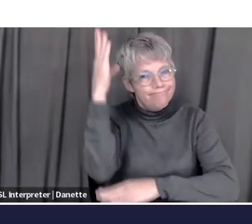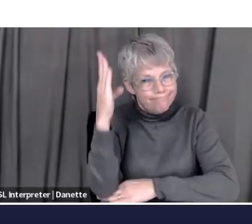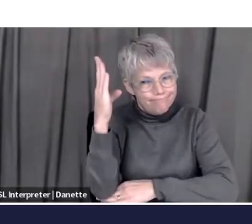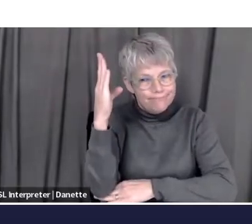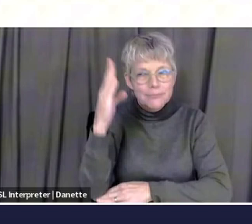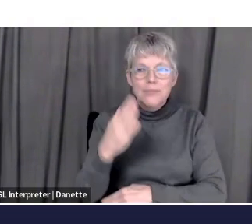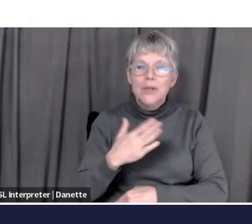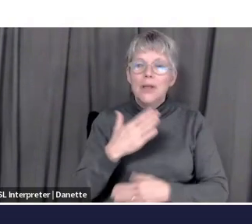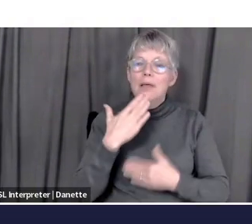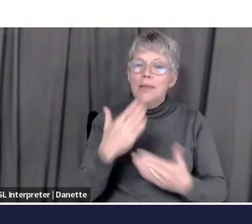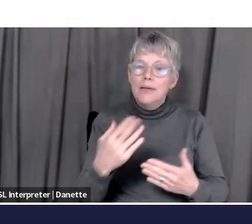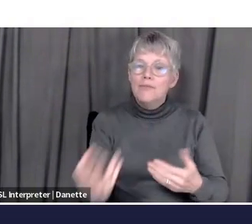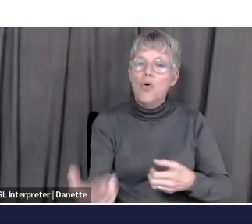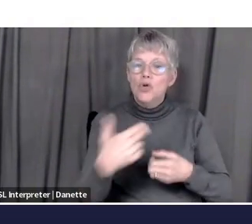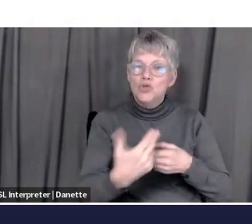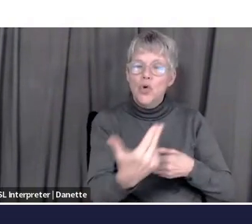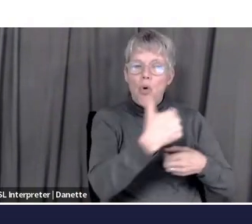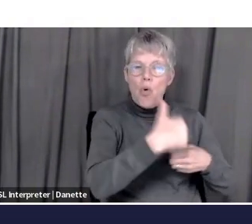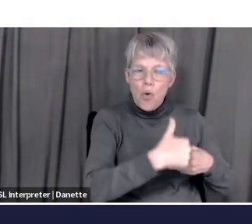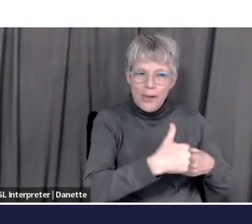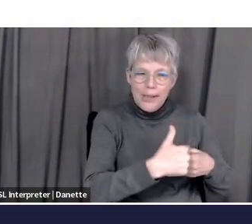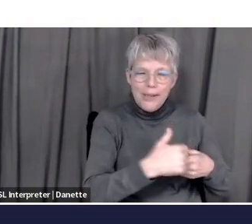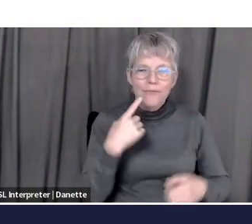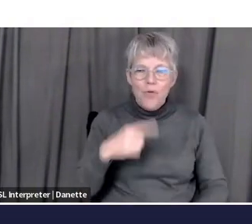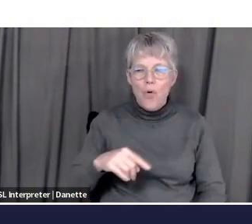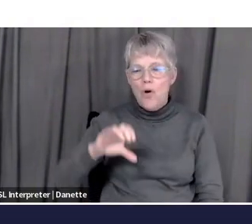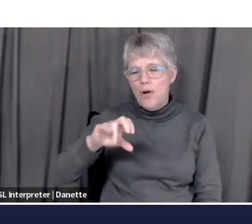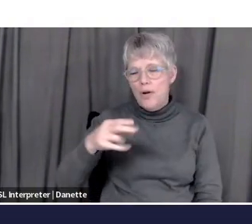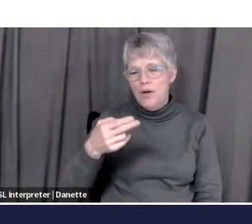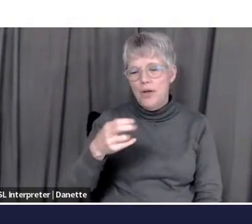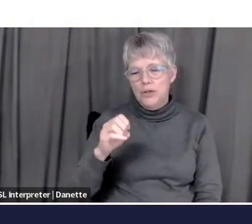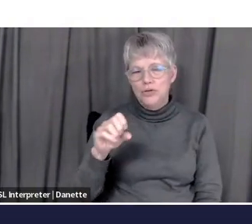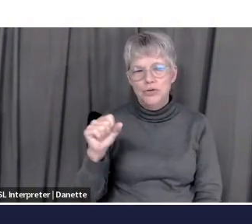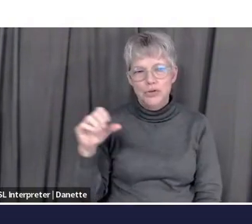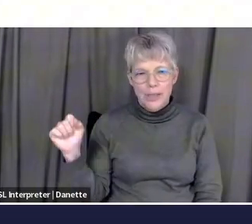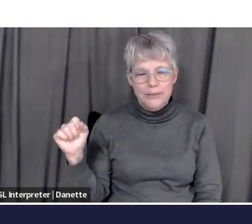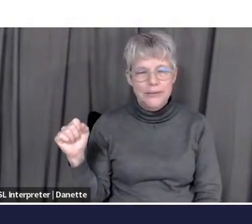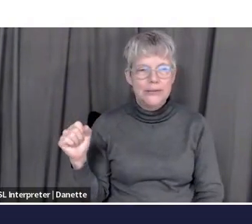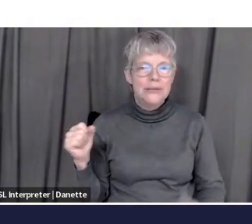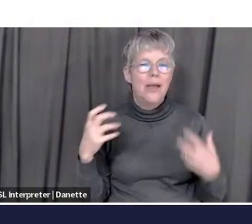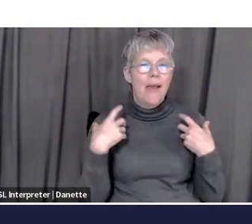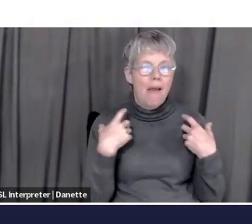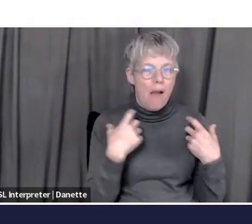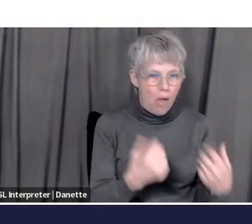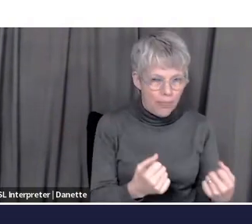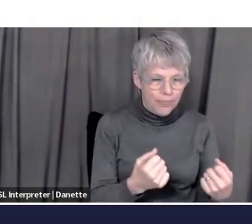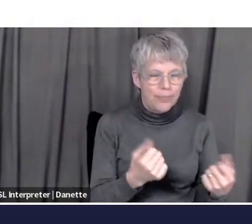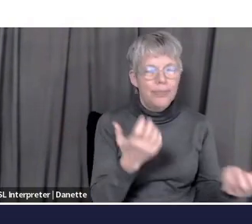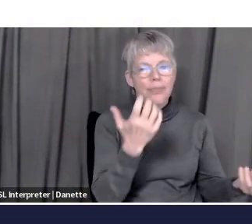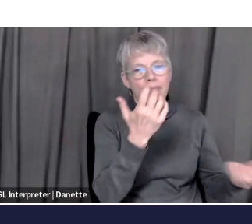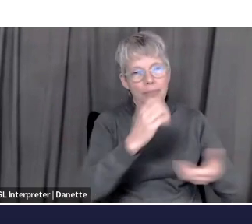We appreciate everyone joining us today to for the chest app with chest health.